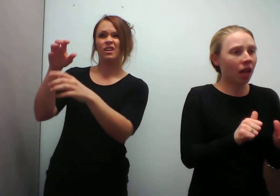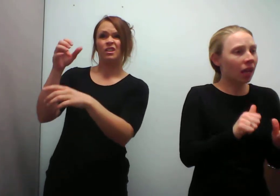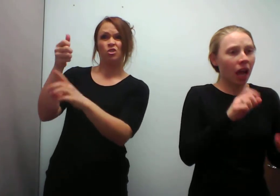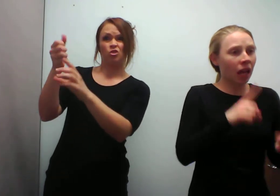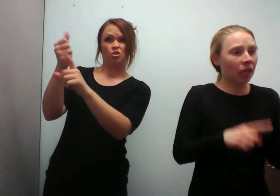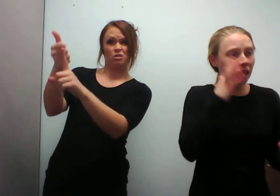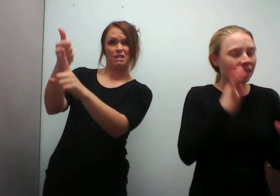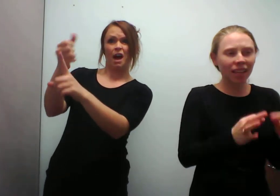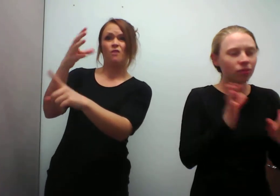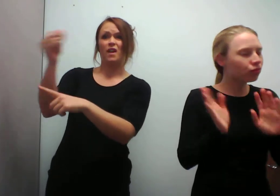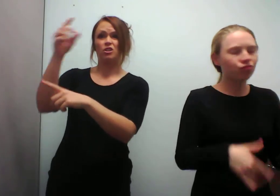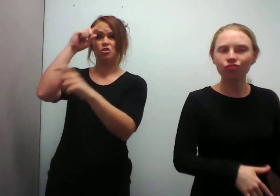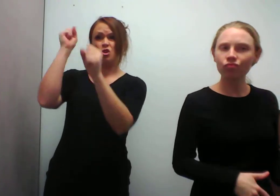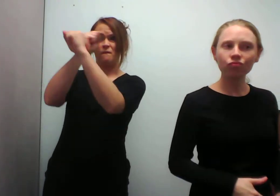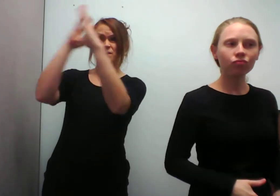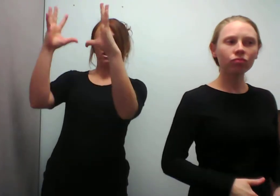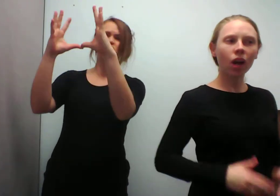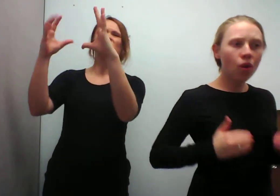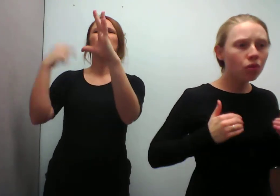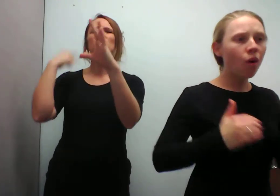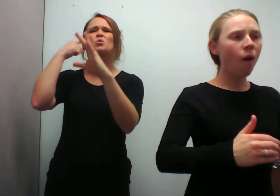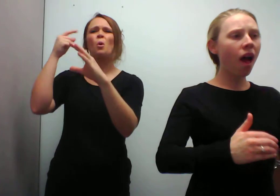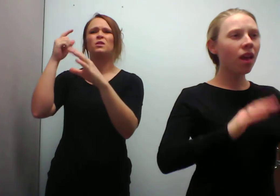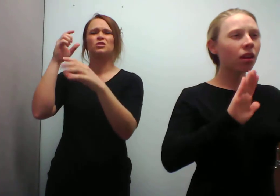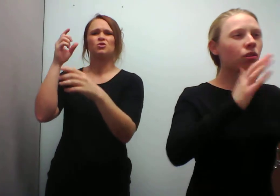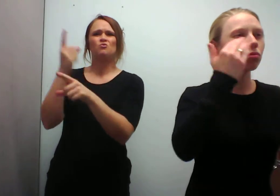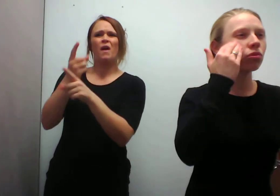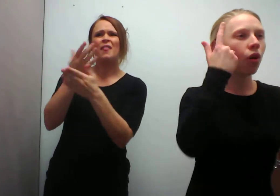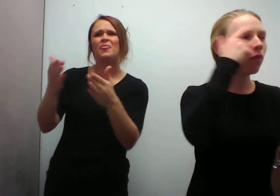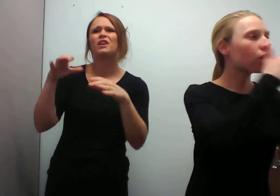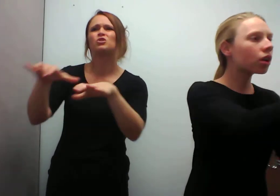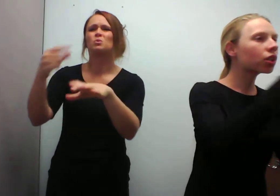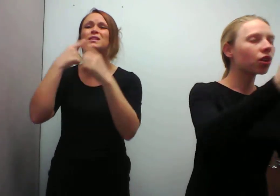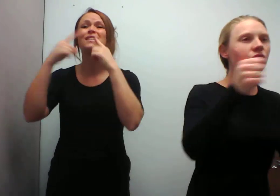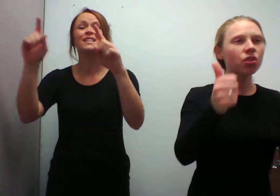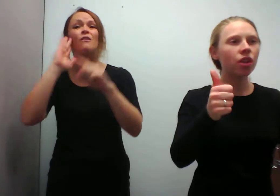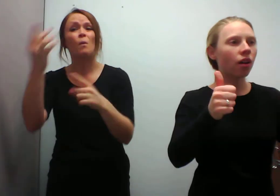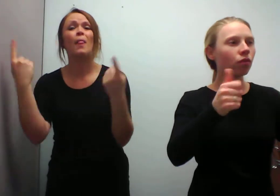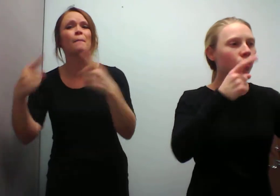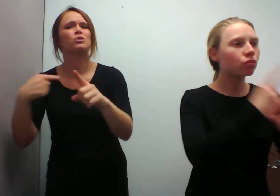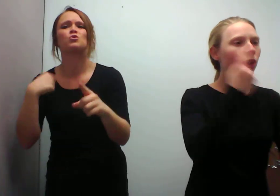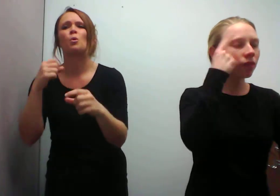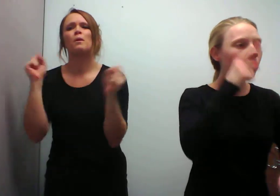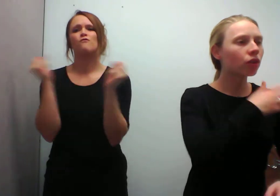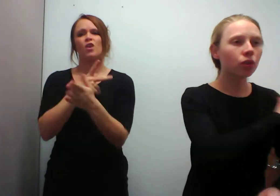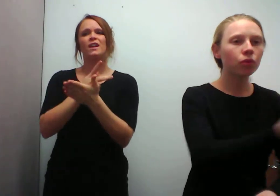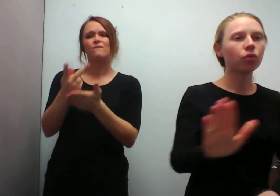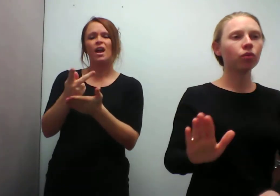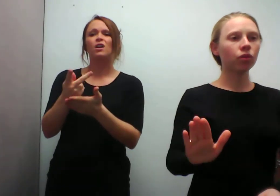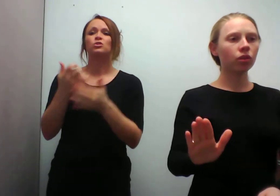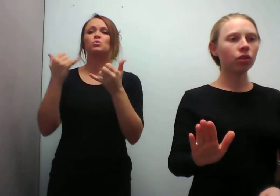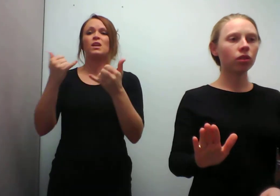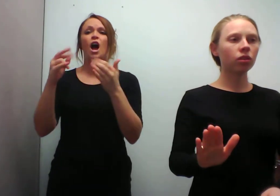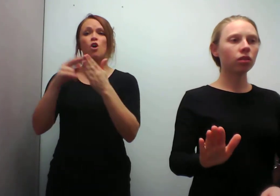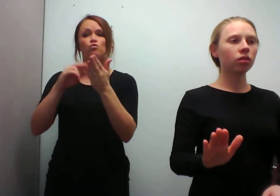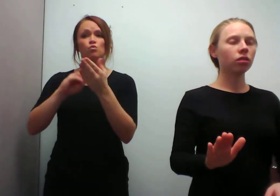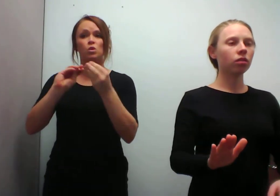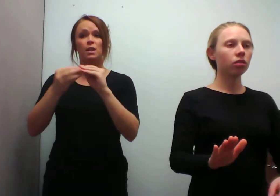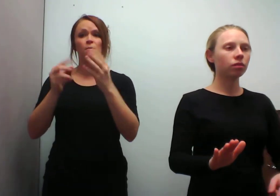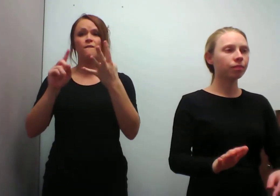and you know its the right thing to do Success will come so don't be afraid to fail which brings me to rule number four which is don't listen to the naysayers